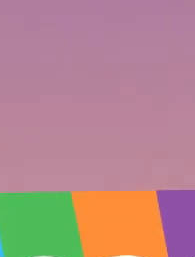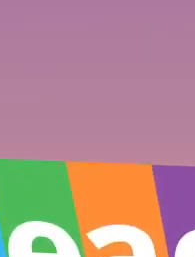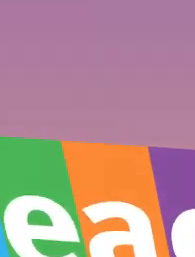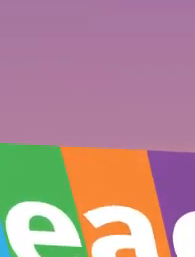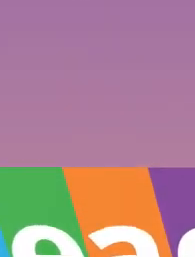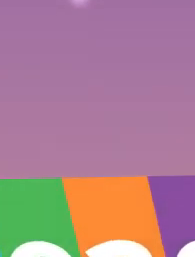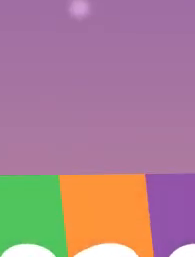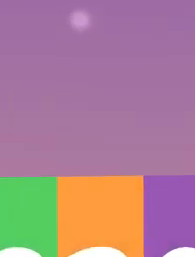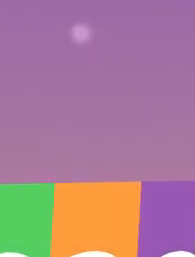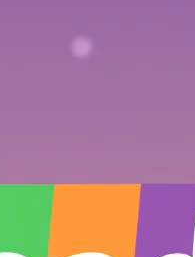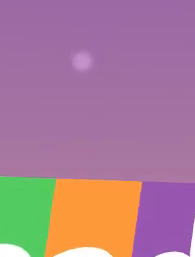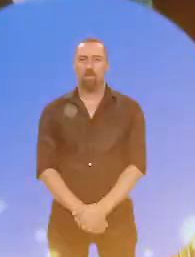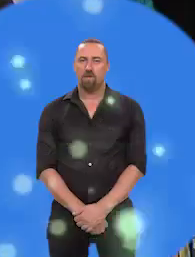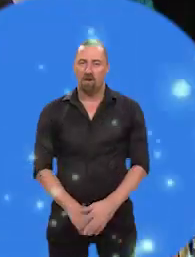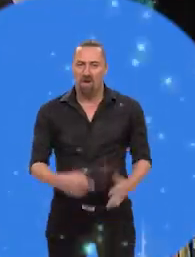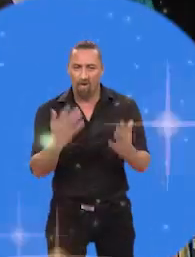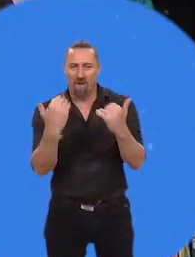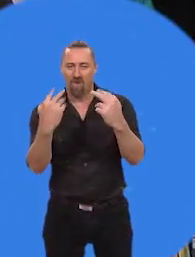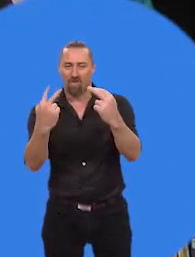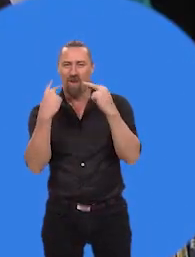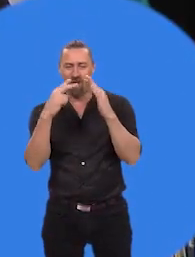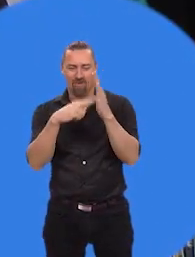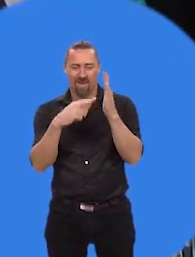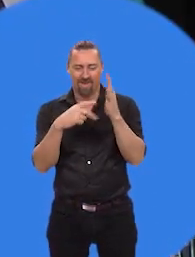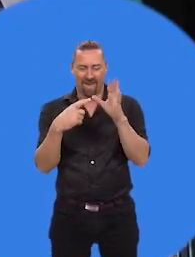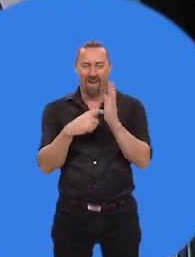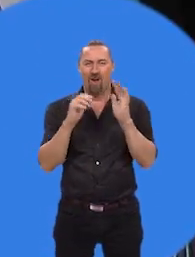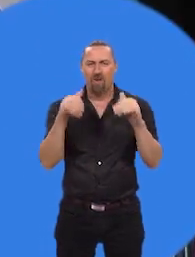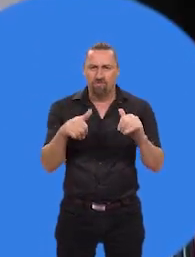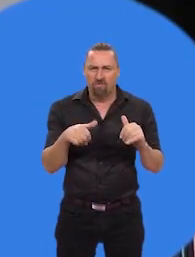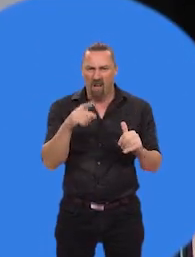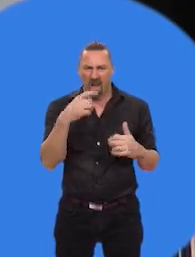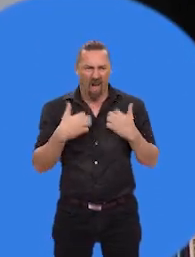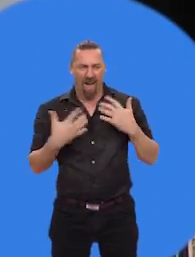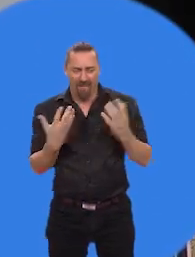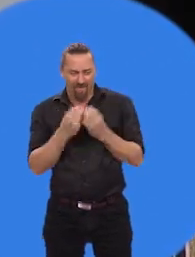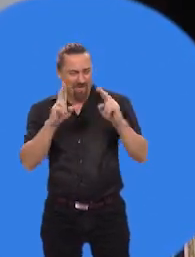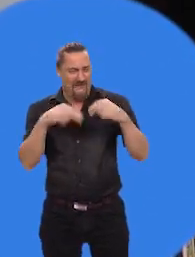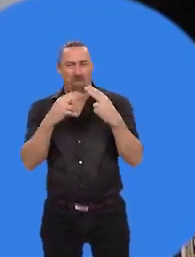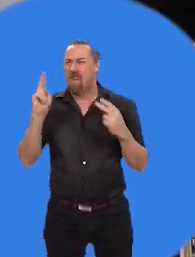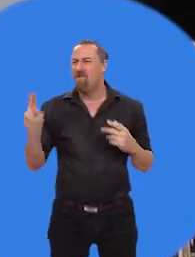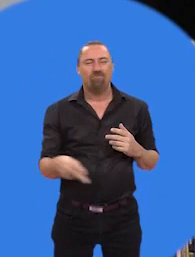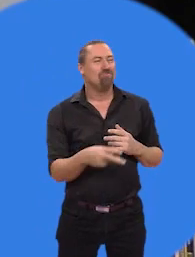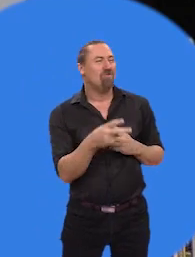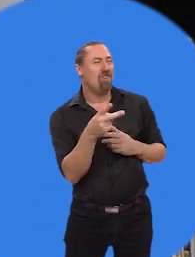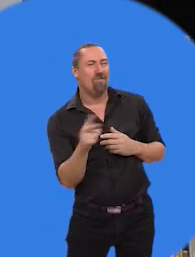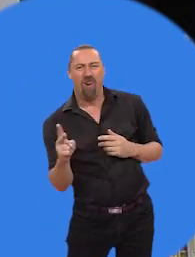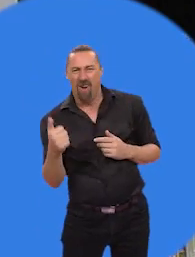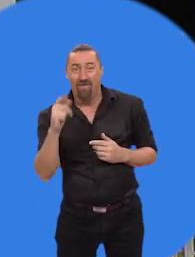[Child] Reading@home TV Welcome back to Reading@home. Going on an adventure with your family sounds like fun, doesn't it?